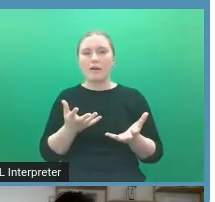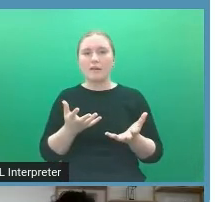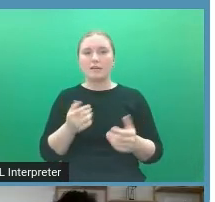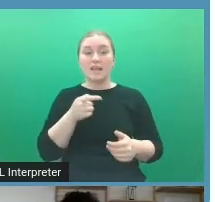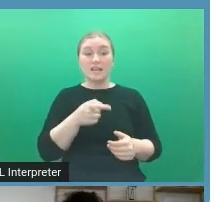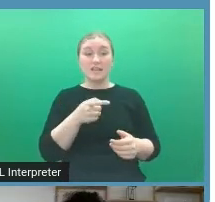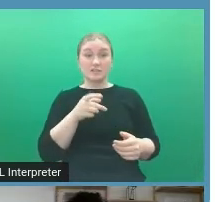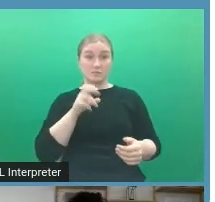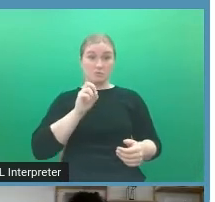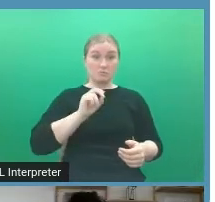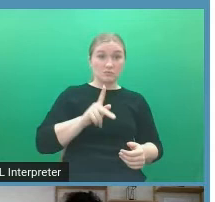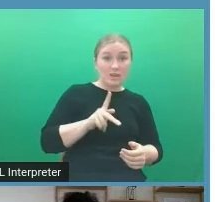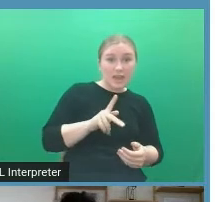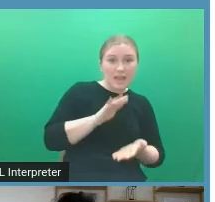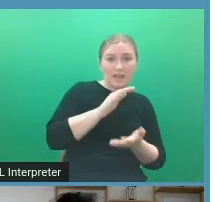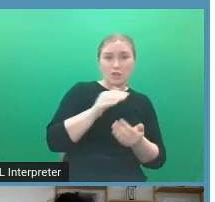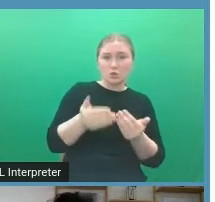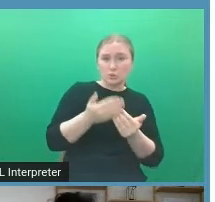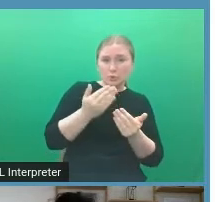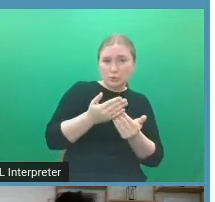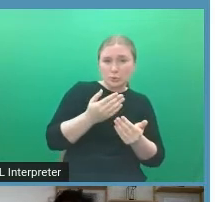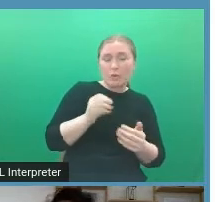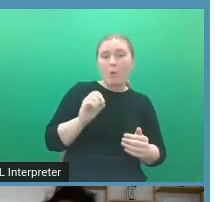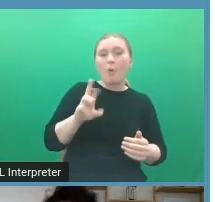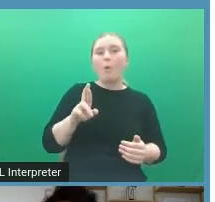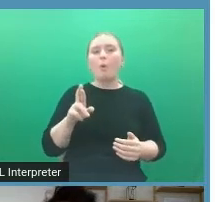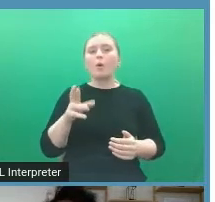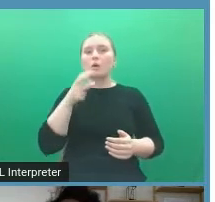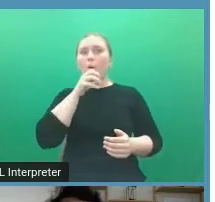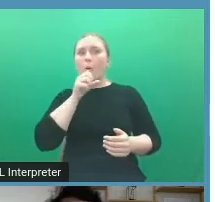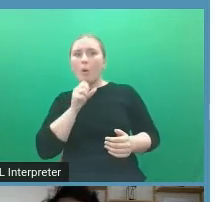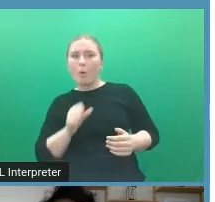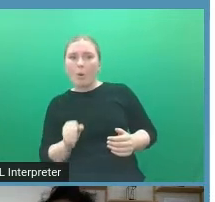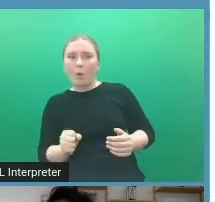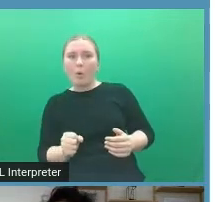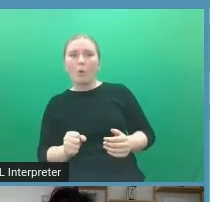rather pristine or a little bit aged? Talking about things like patina when we talk about